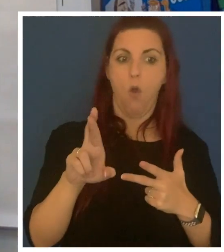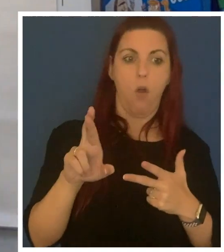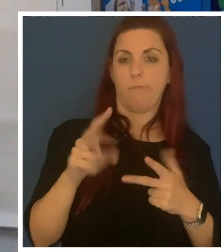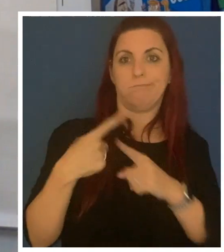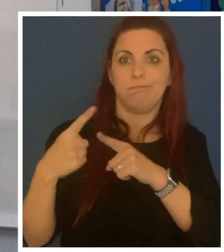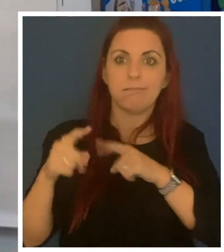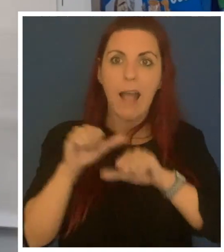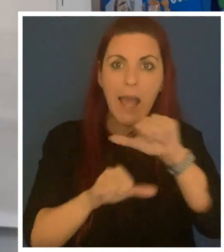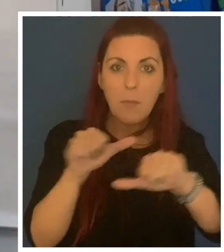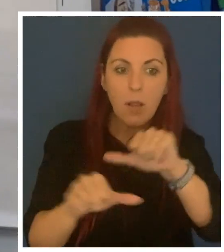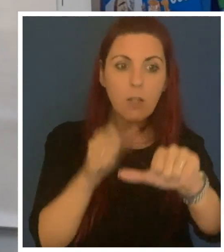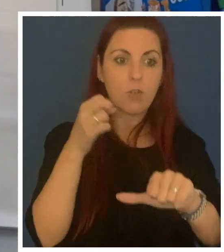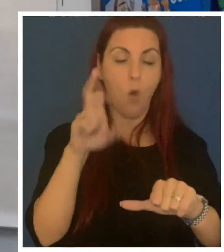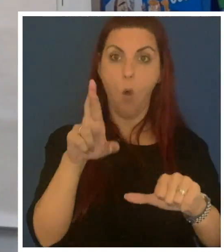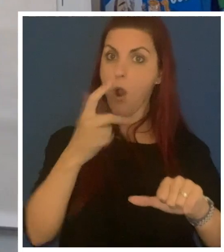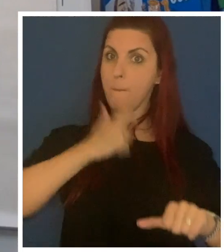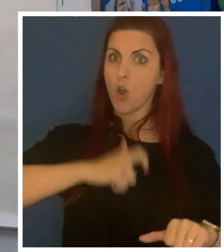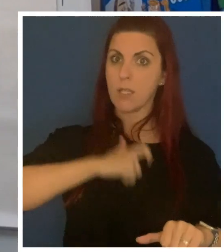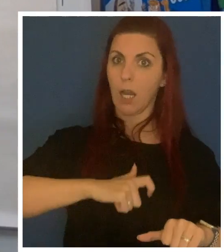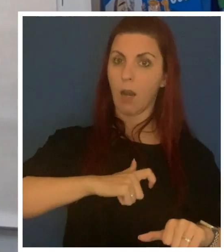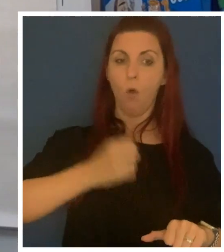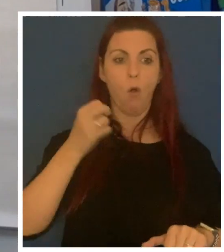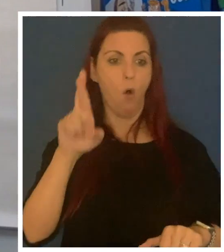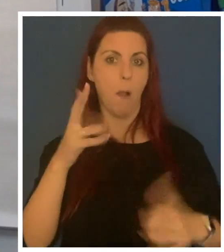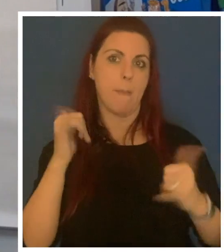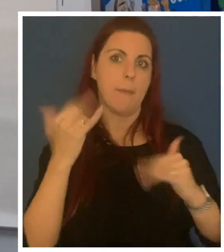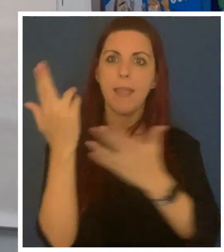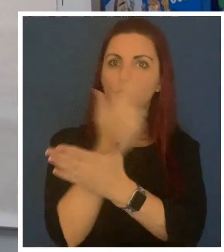drawing a whale or you're drawing a person or you're drawing a bird,